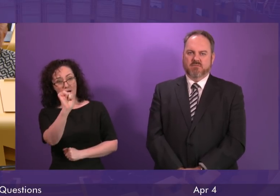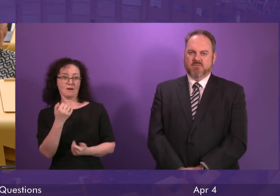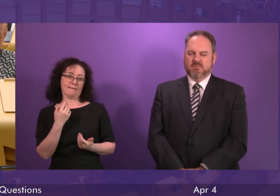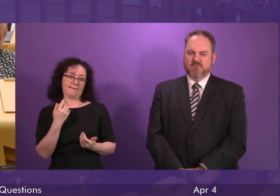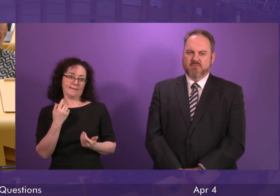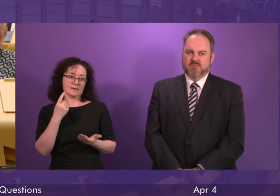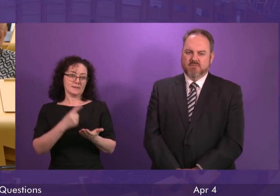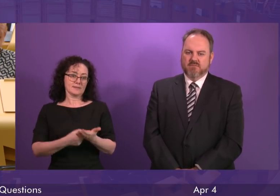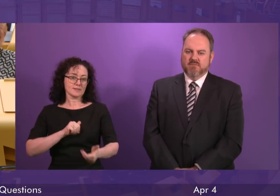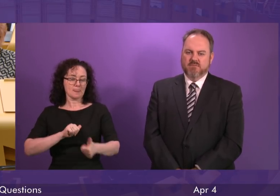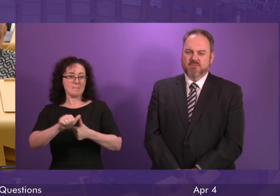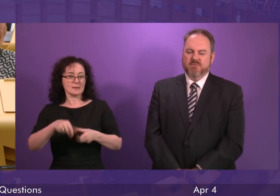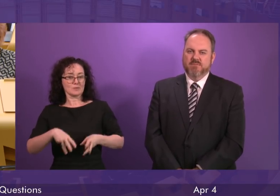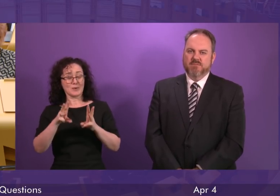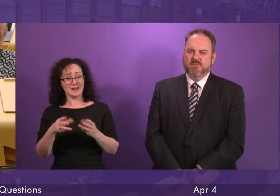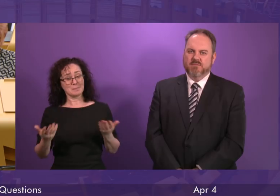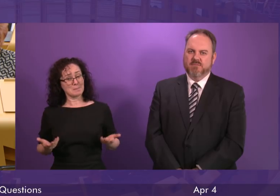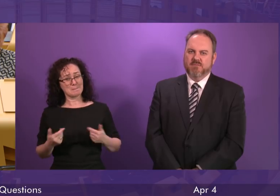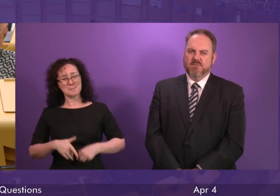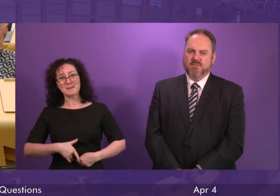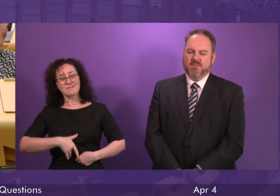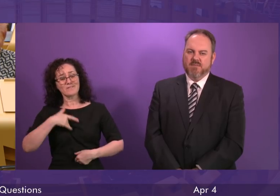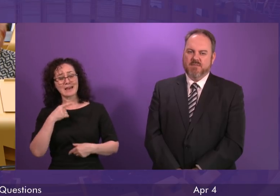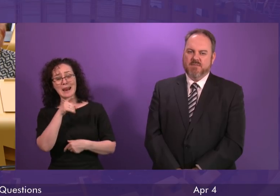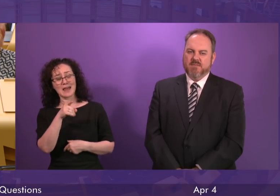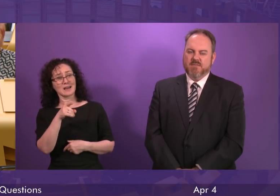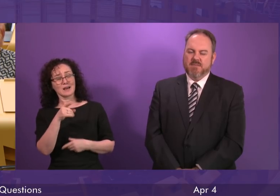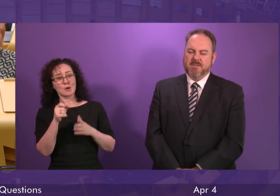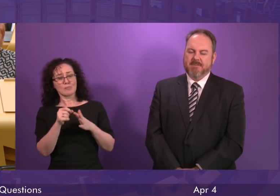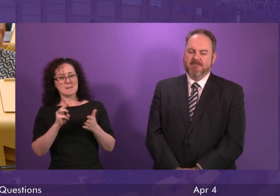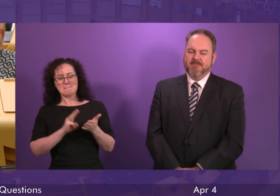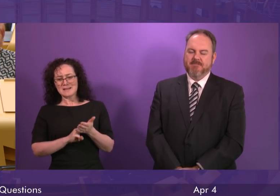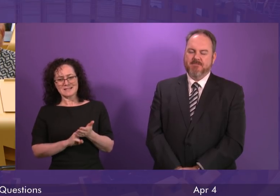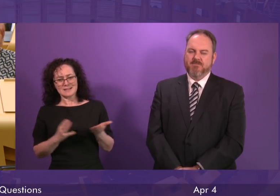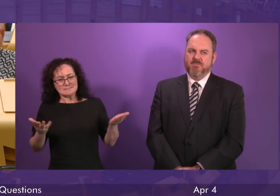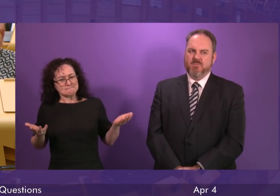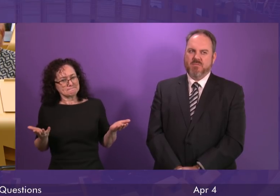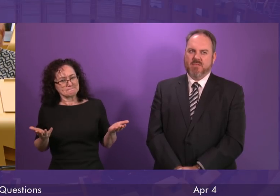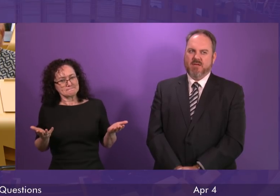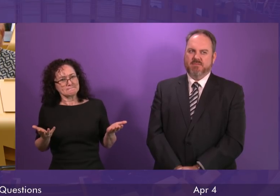of us are prepared to compromise, but I got no sense at all from her, at any stage yesterday,